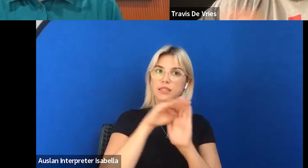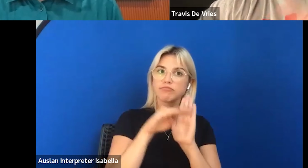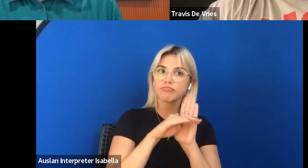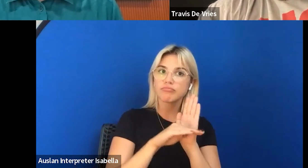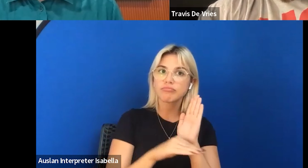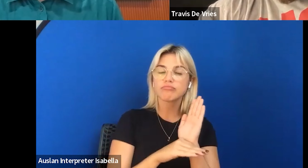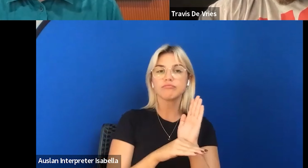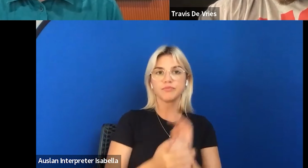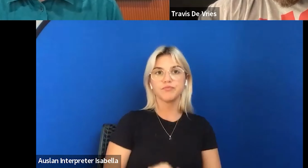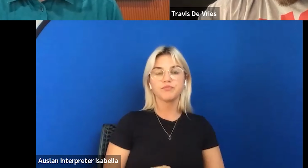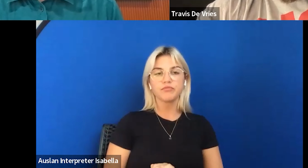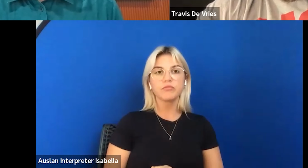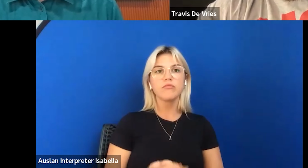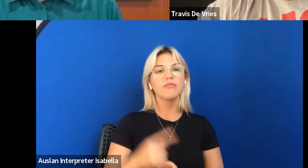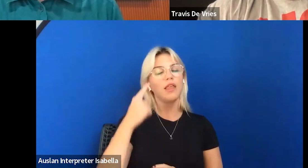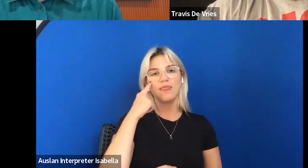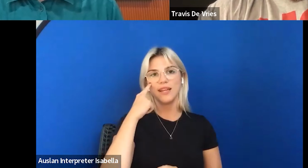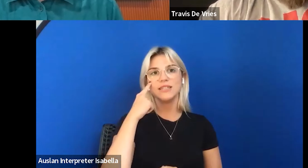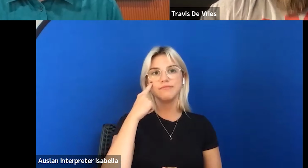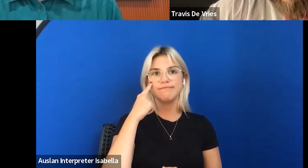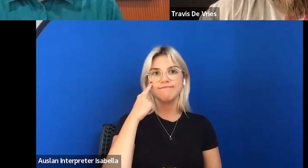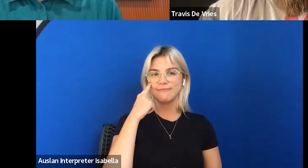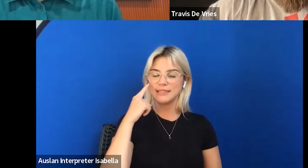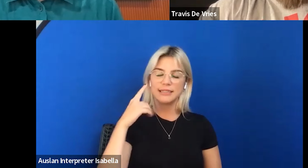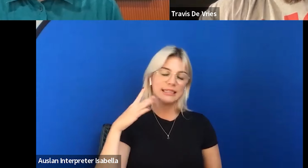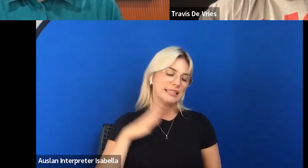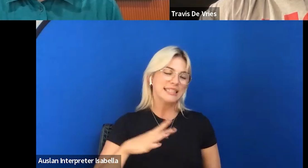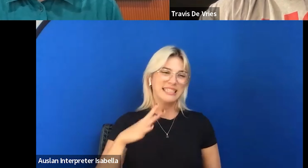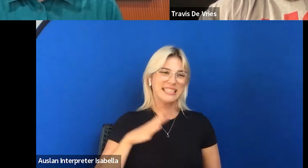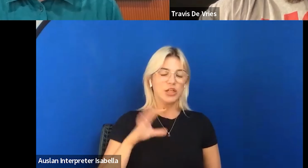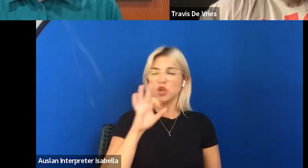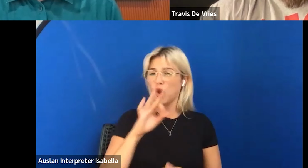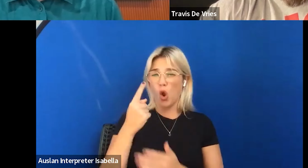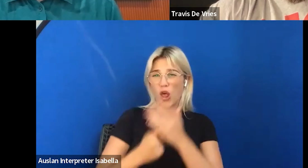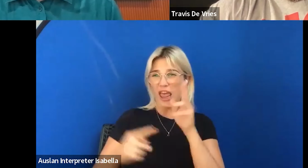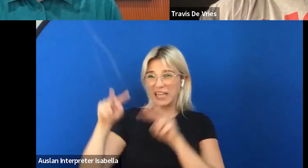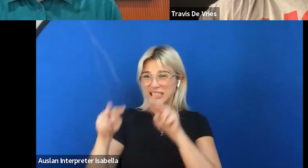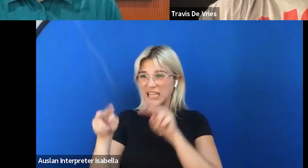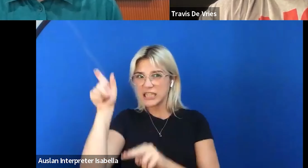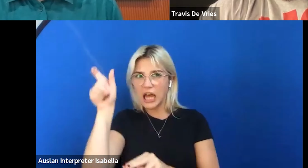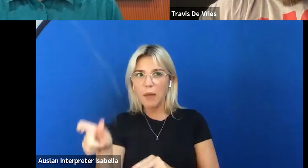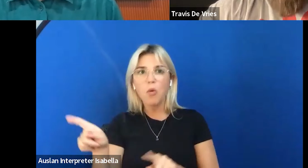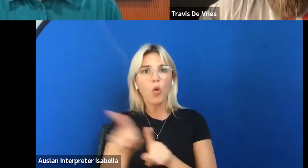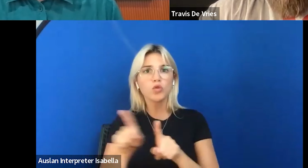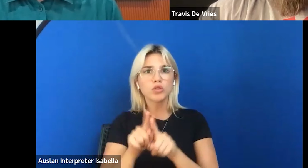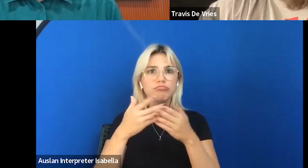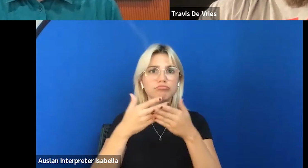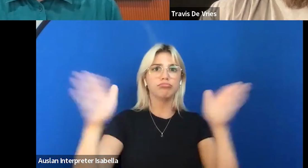I think there is a real need for not just assessors but also the wider industry and community to